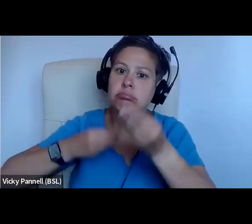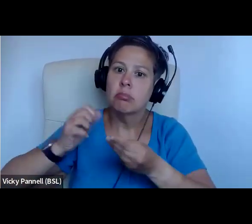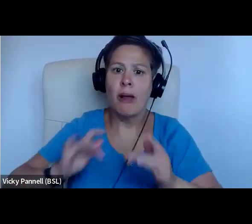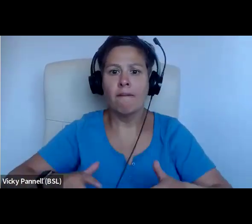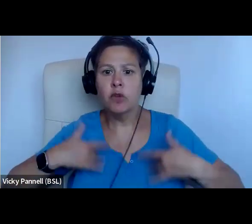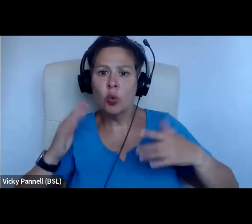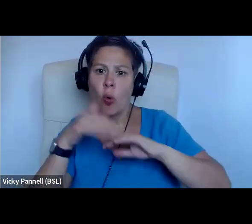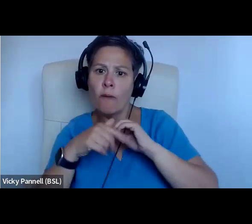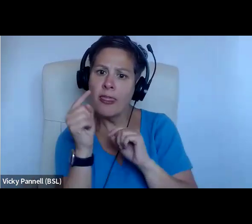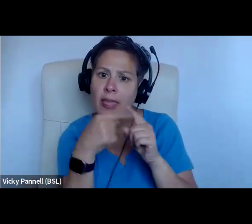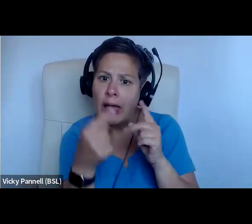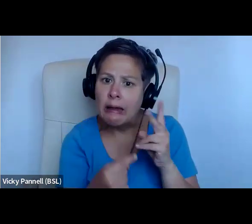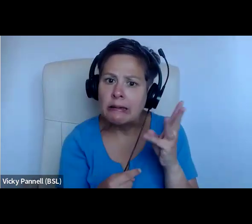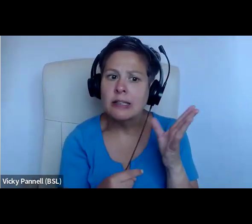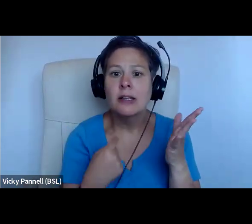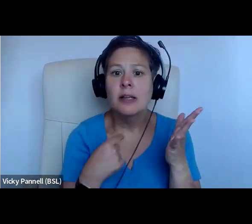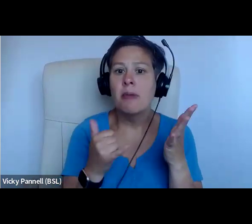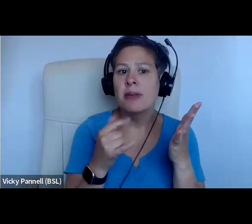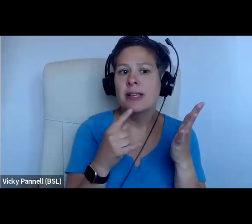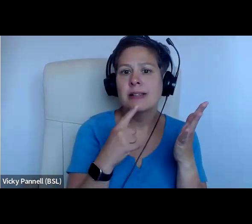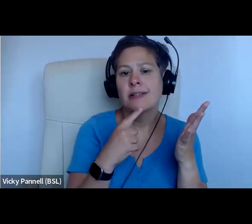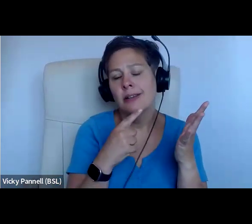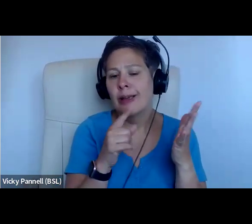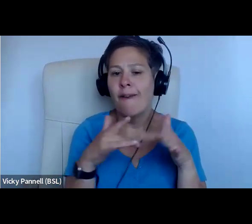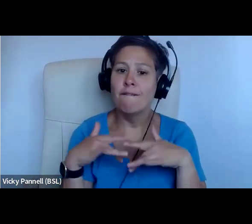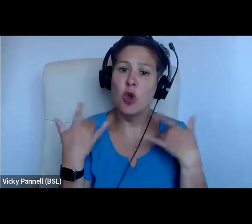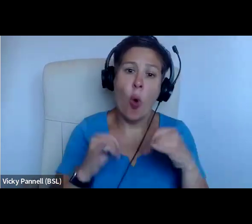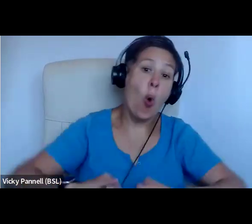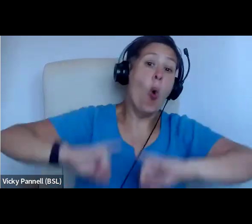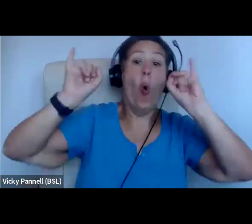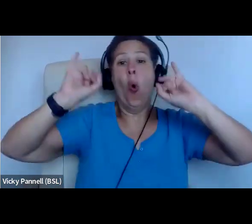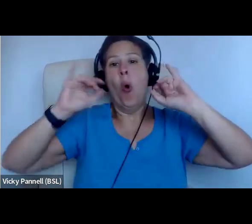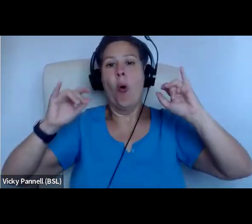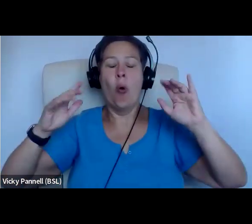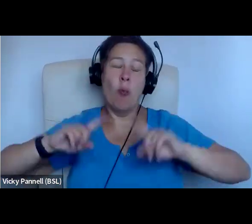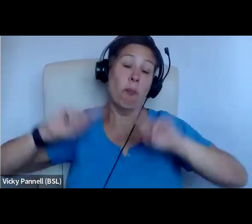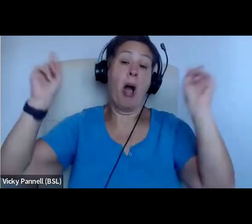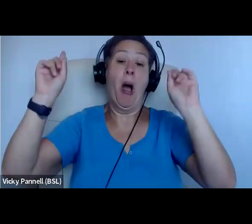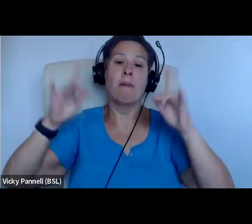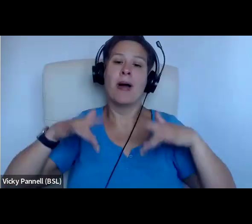about the policy area, that shows how much you've thought about it and how interested you are in the topic.